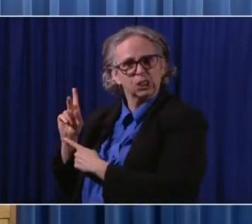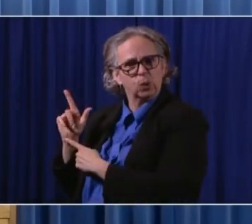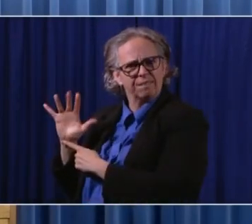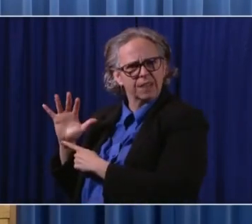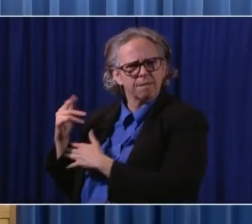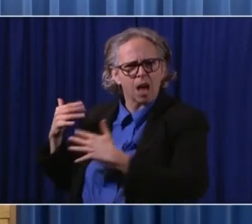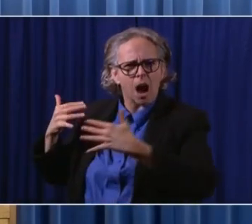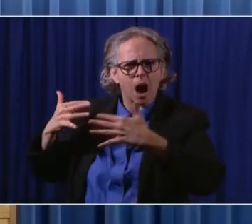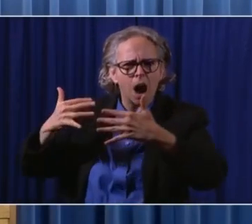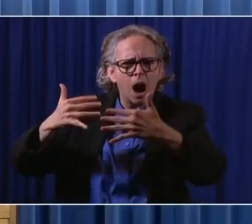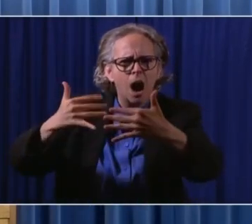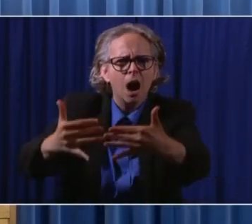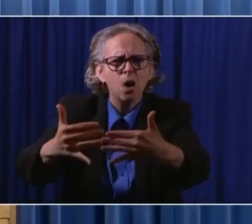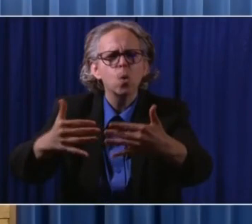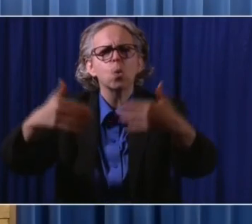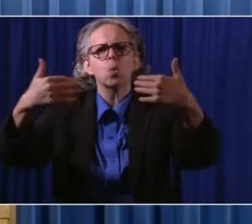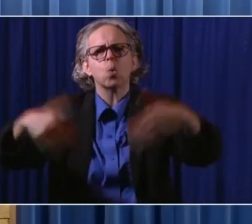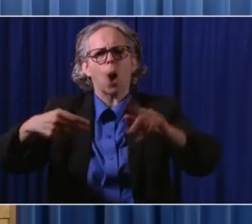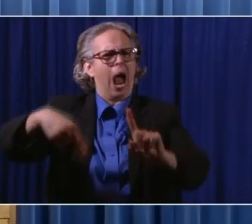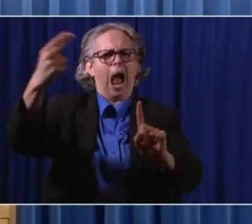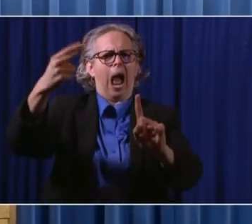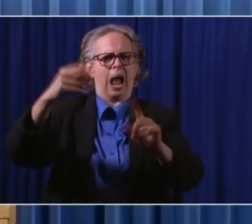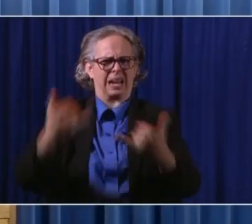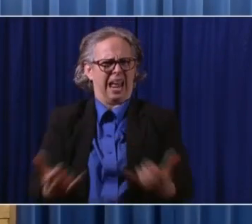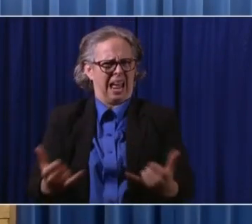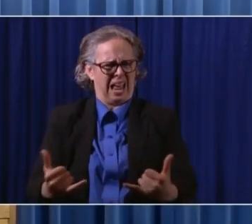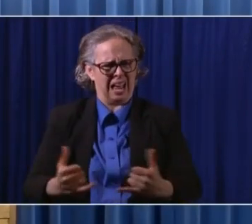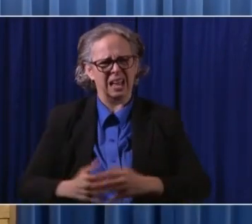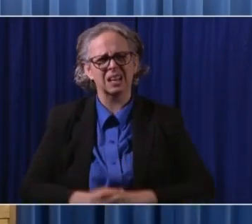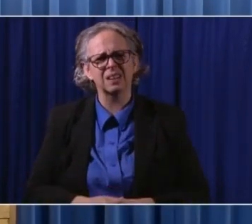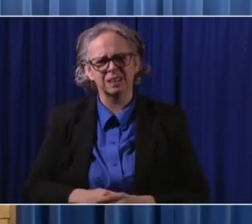FOR JULY 7th, WHICH IS THAT